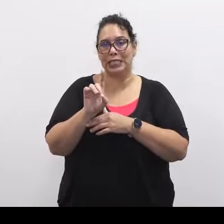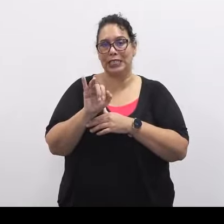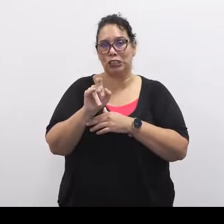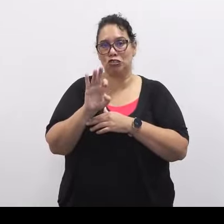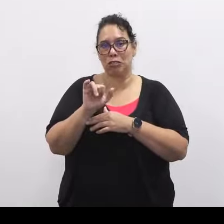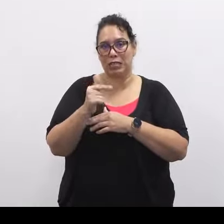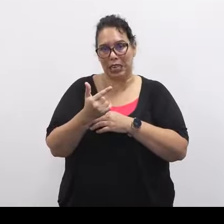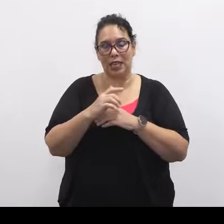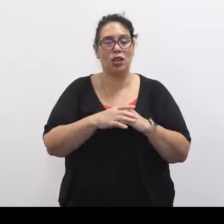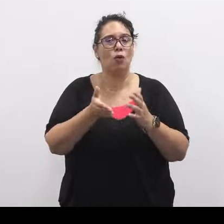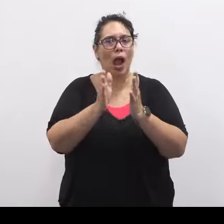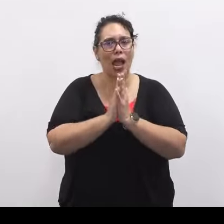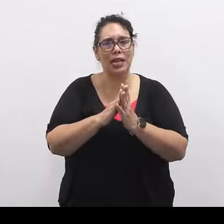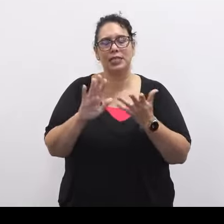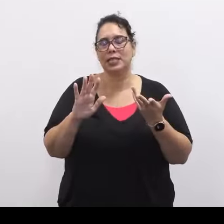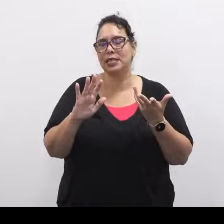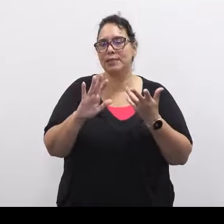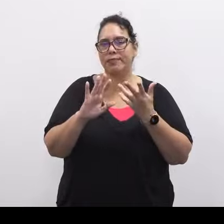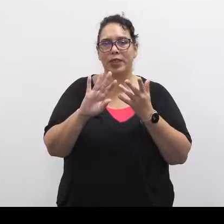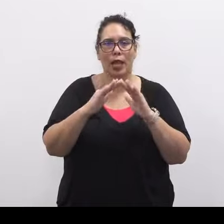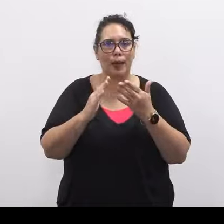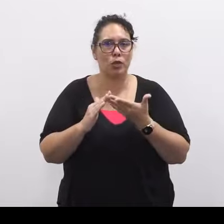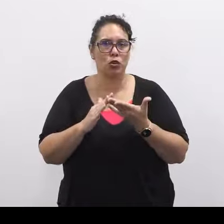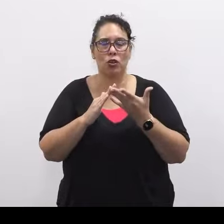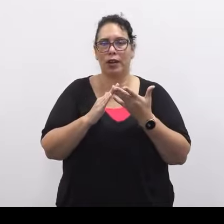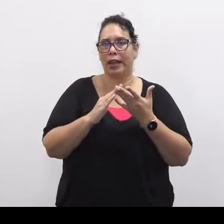So we're asking the community to lend their voice about these maps.